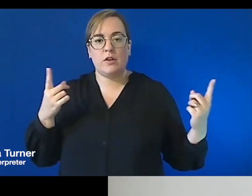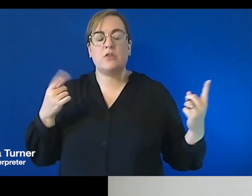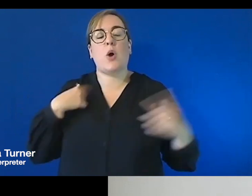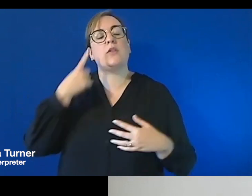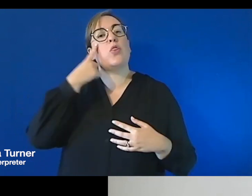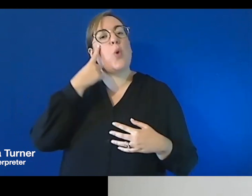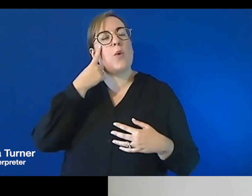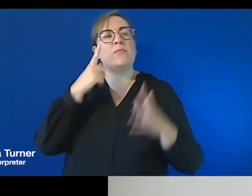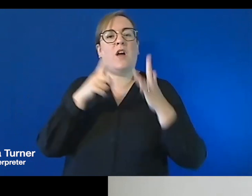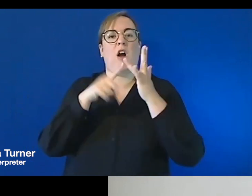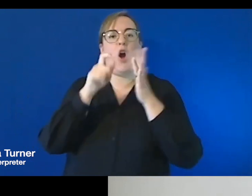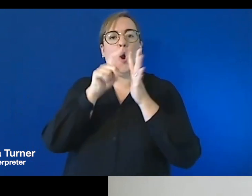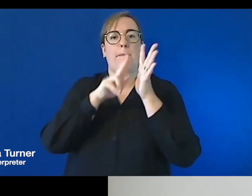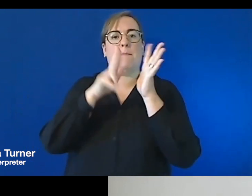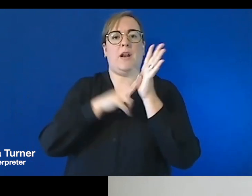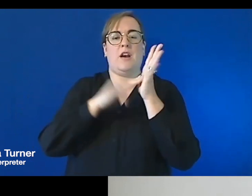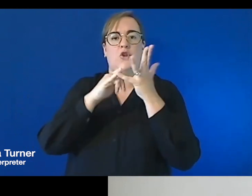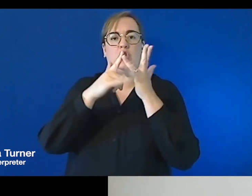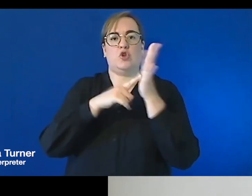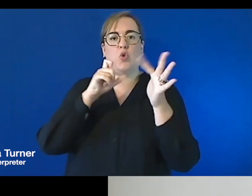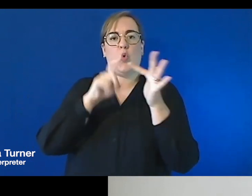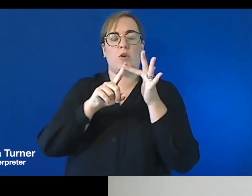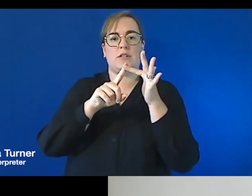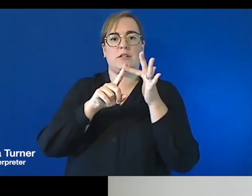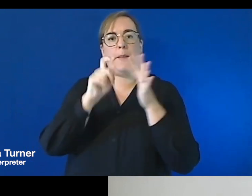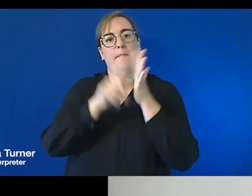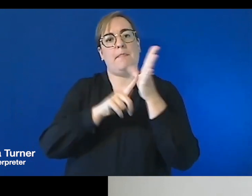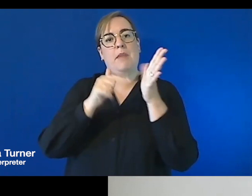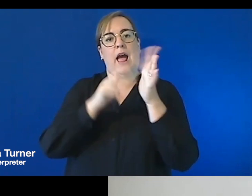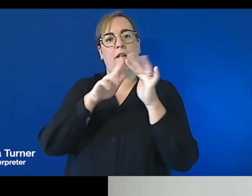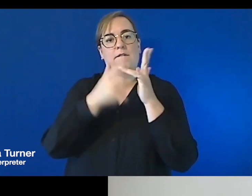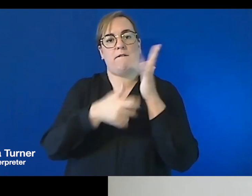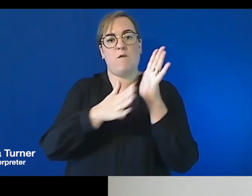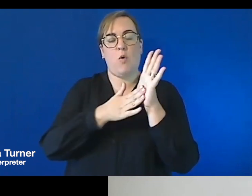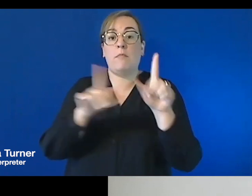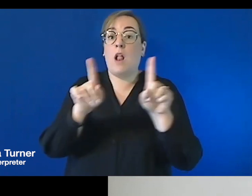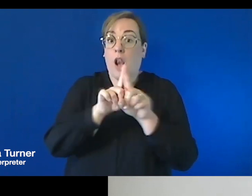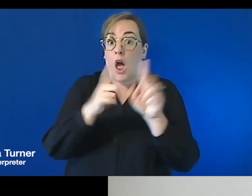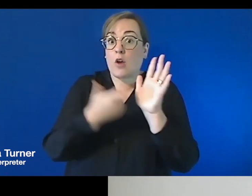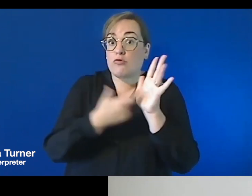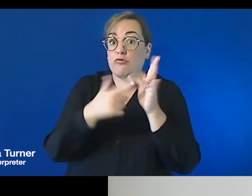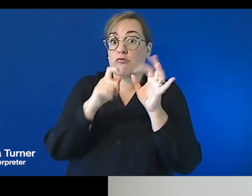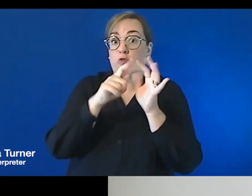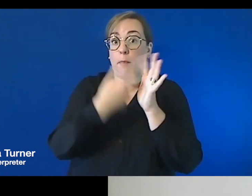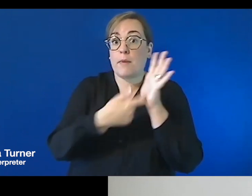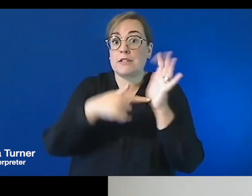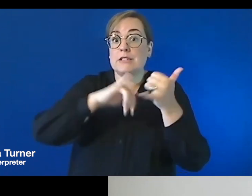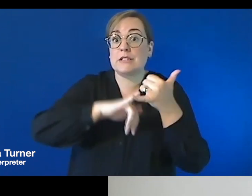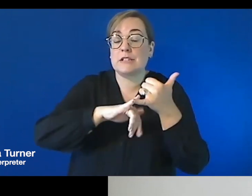of a robot, so how it could align it in order to make cities more accessible, how to make education